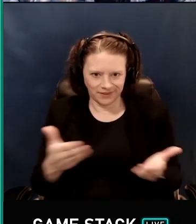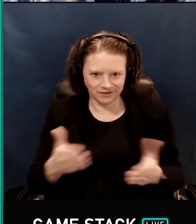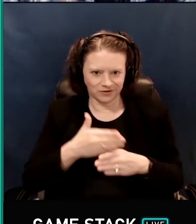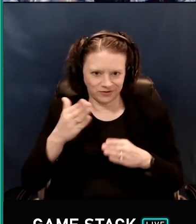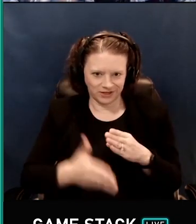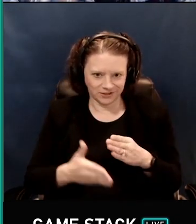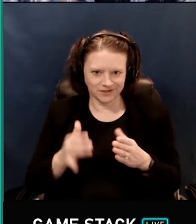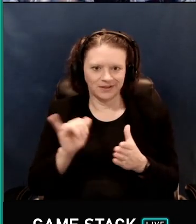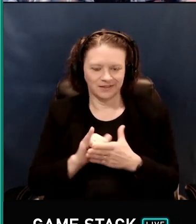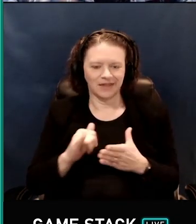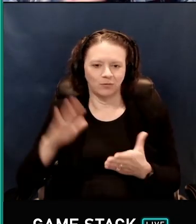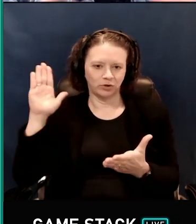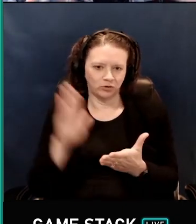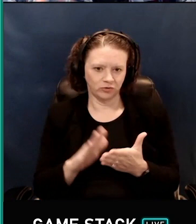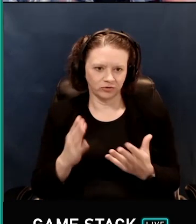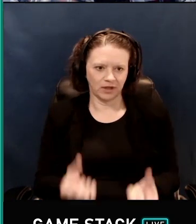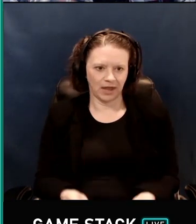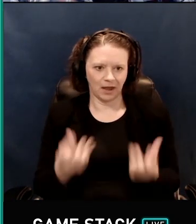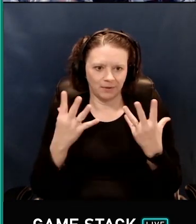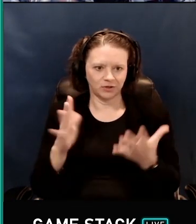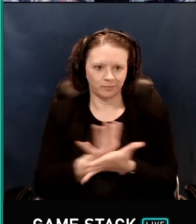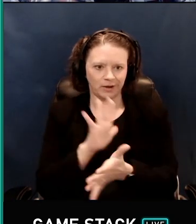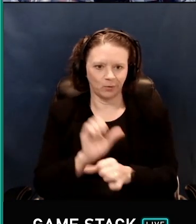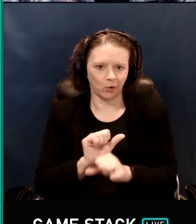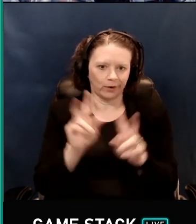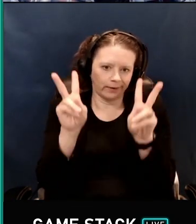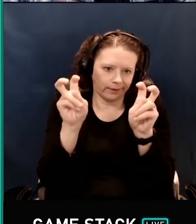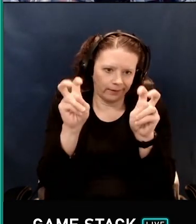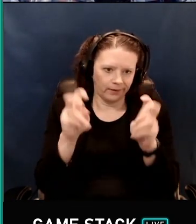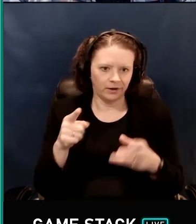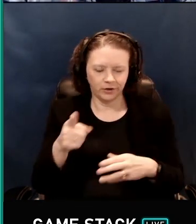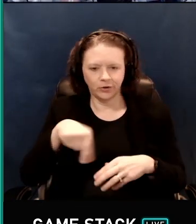to make sure that there's a lot less overhead overall.